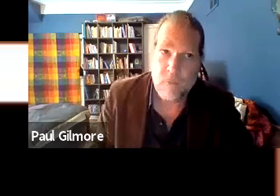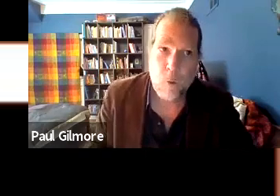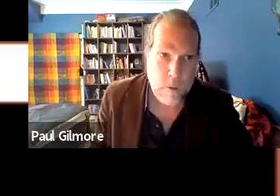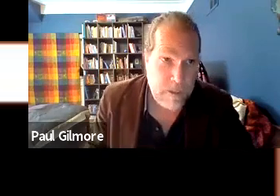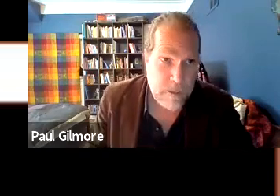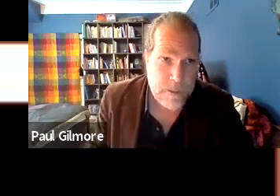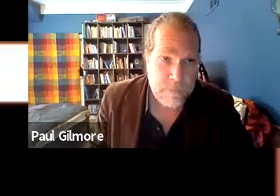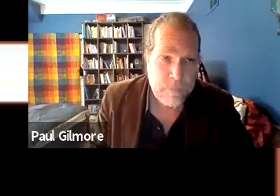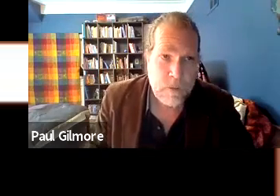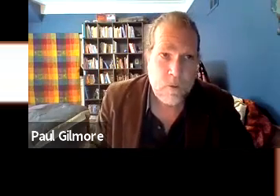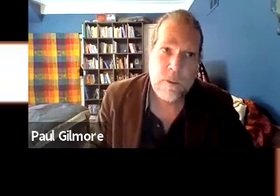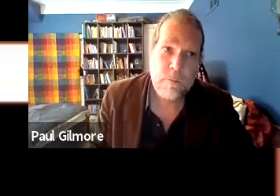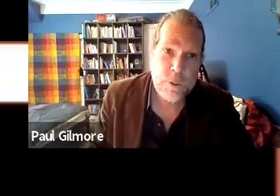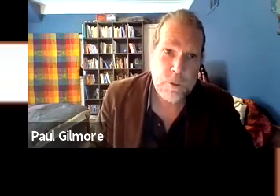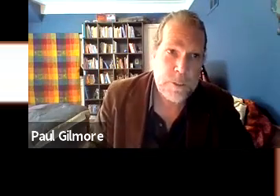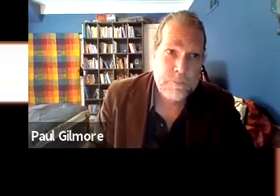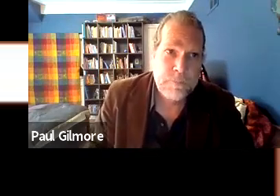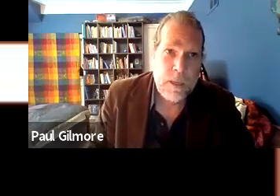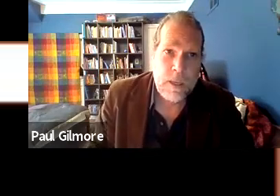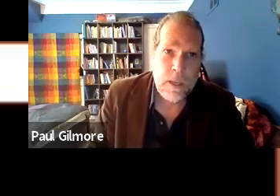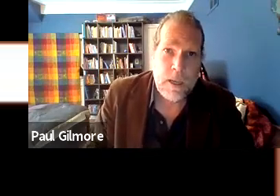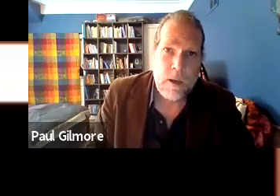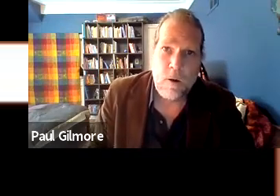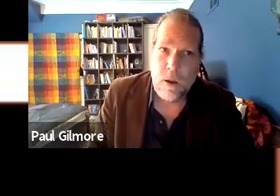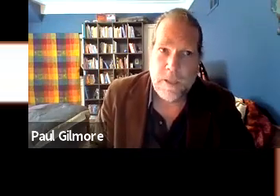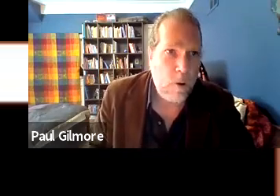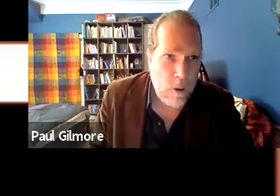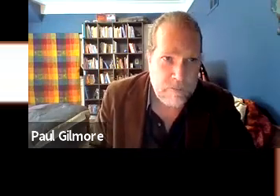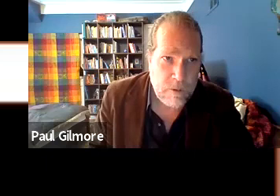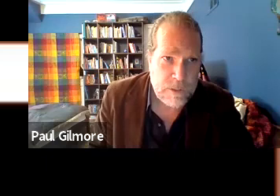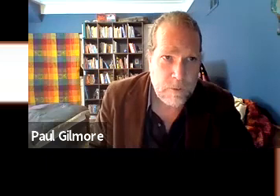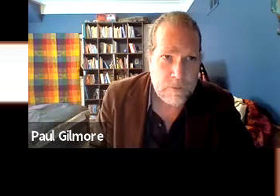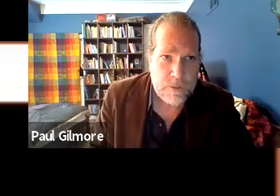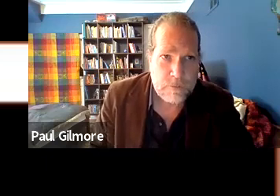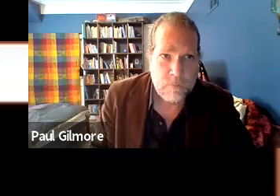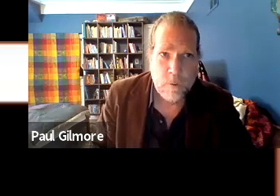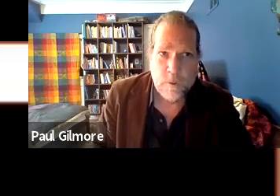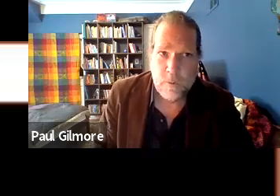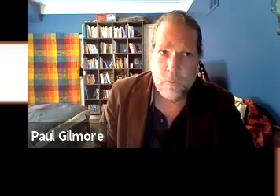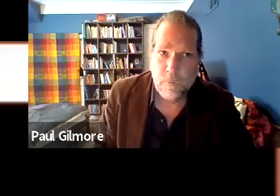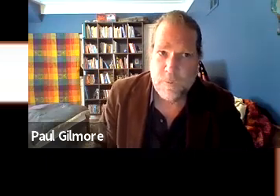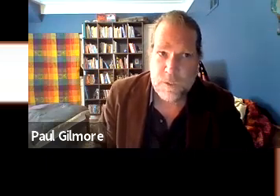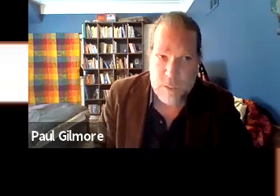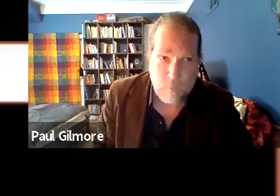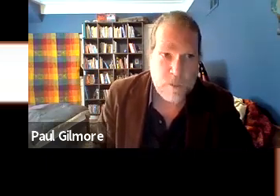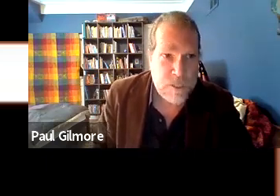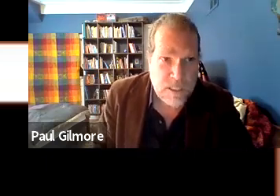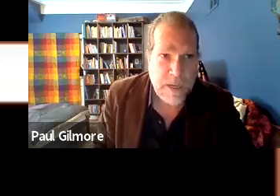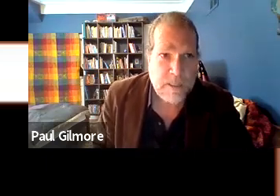they were orthodox, or they were Jewish. And all of those folks were, were suspect